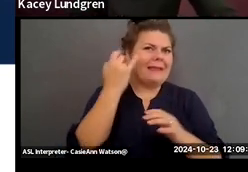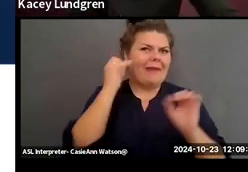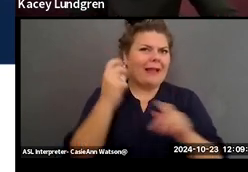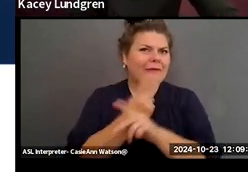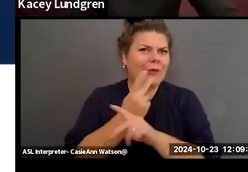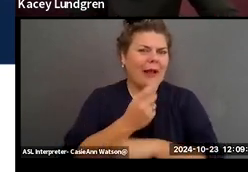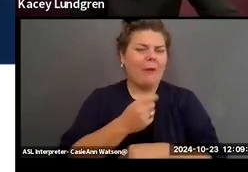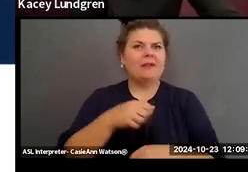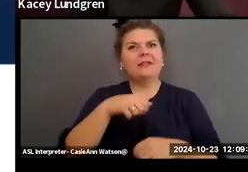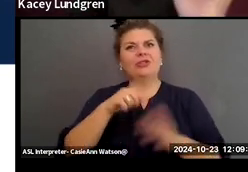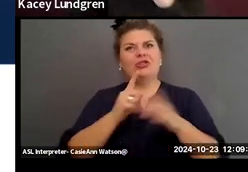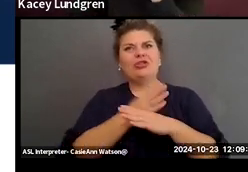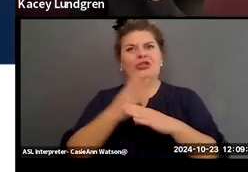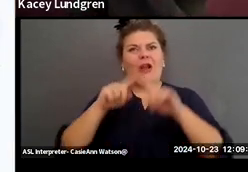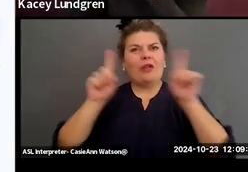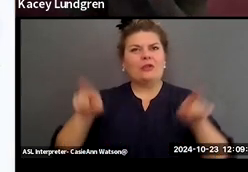how to share my other screen. Just gimme a second.